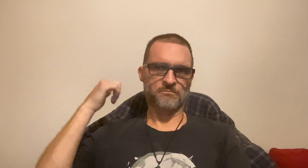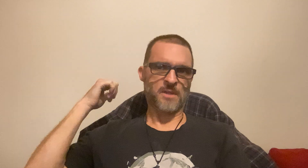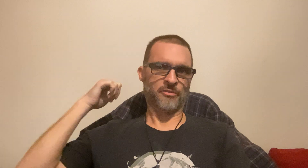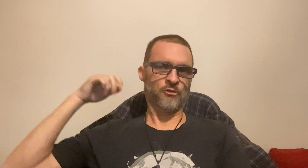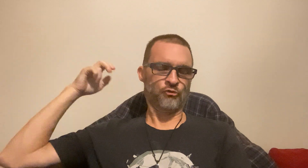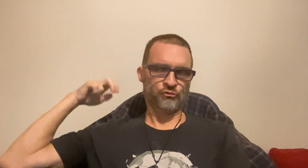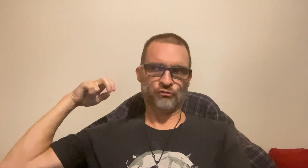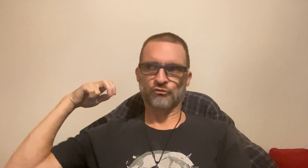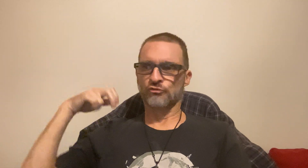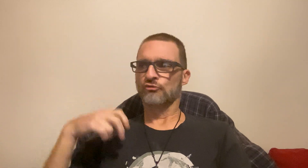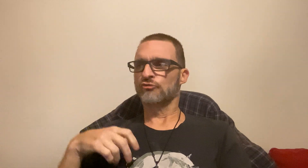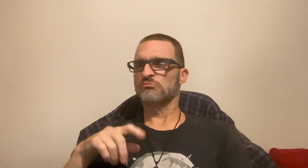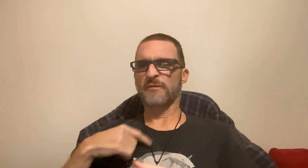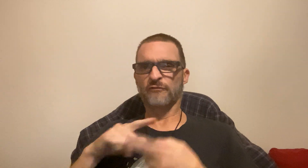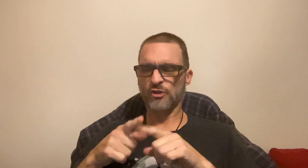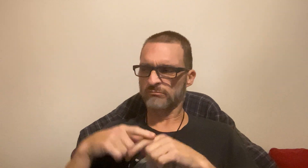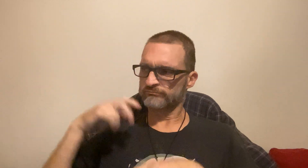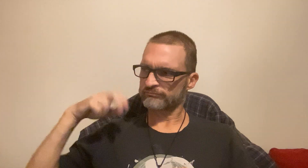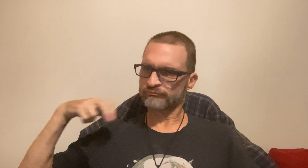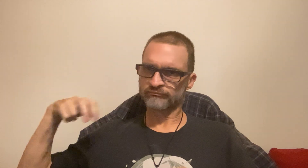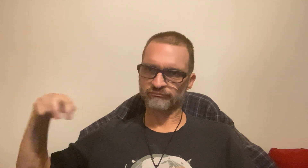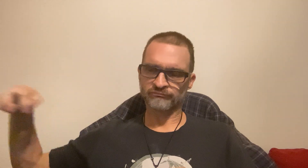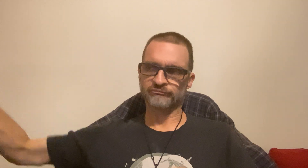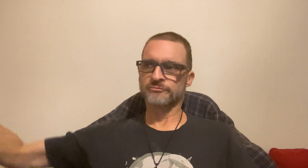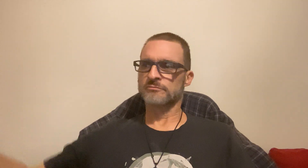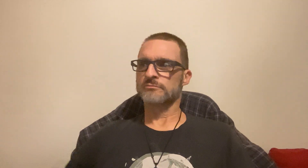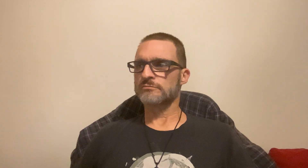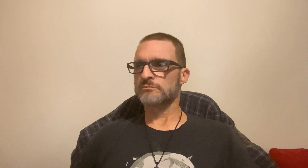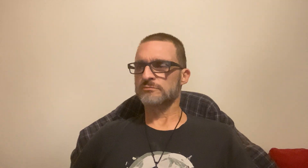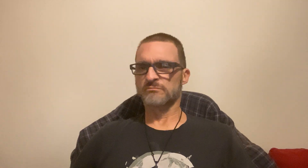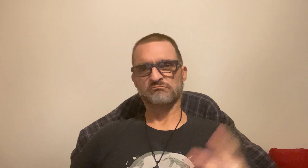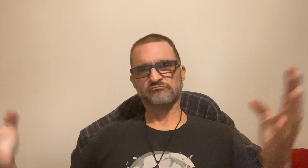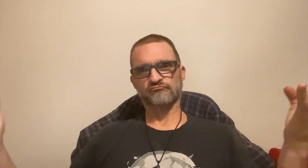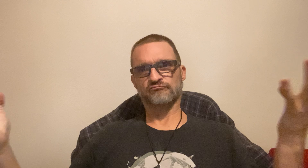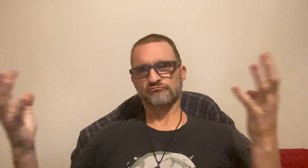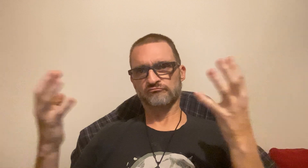My mom was behind me. My friends were around me.